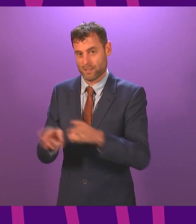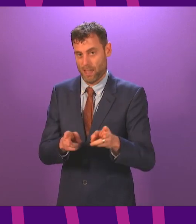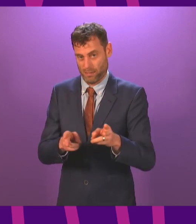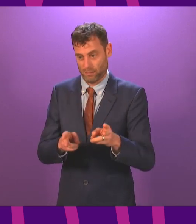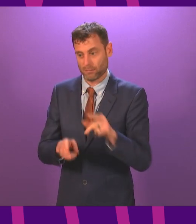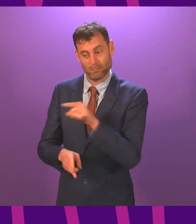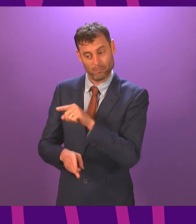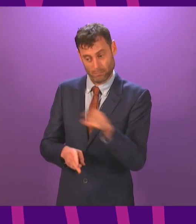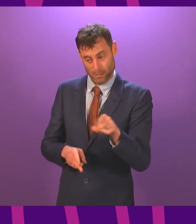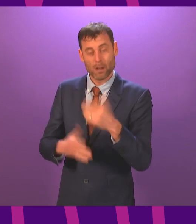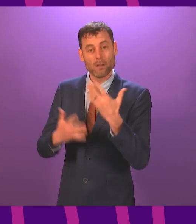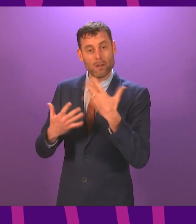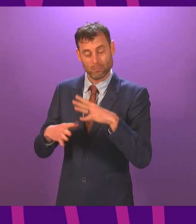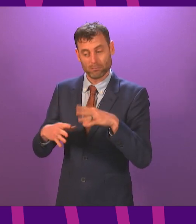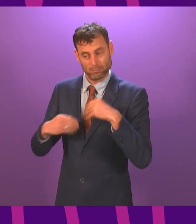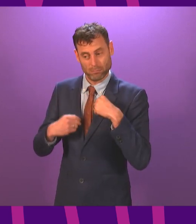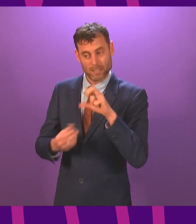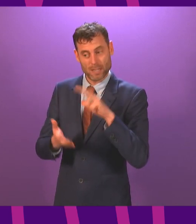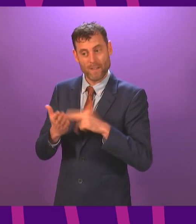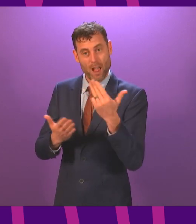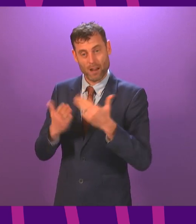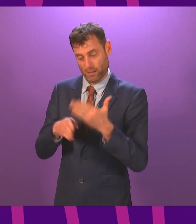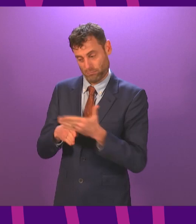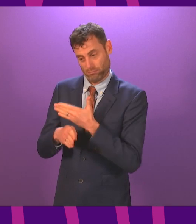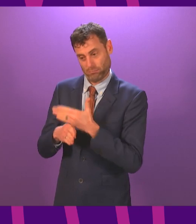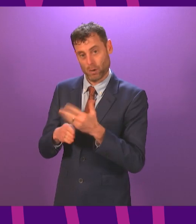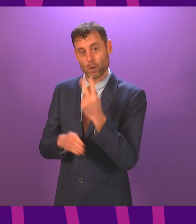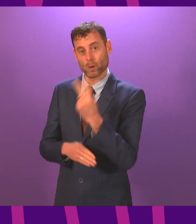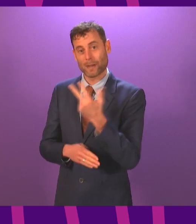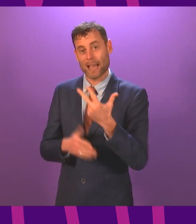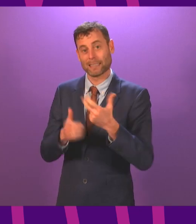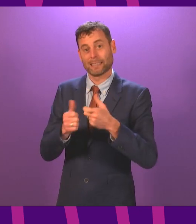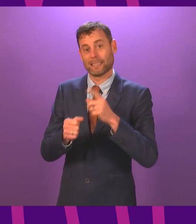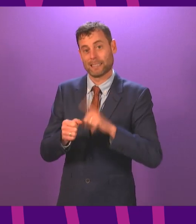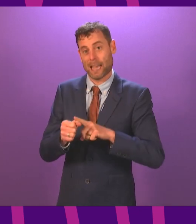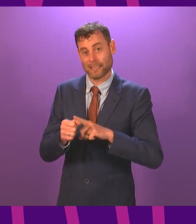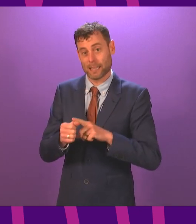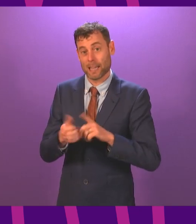of patients who had tested positive in the previous 28 days, and that the total number